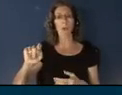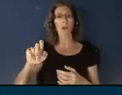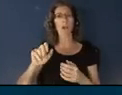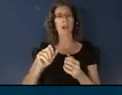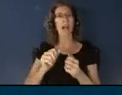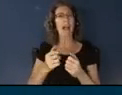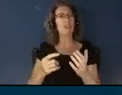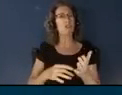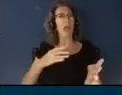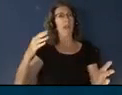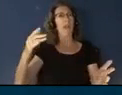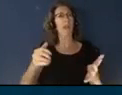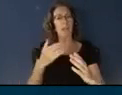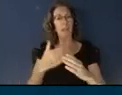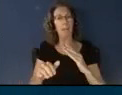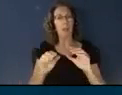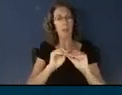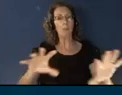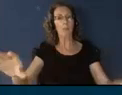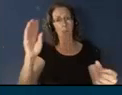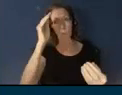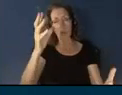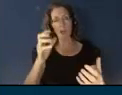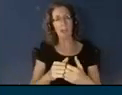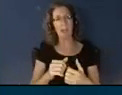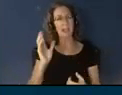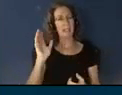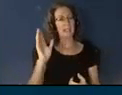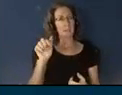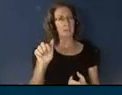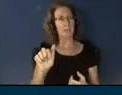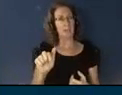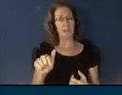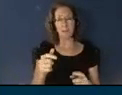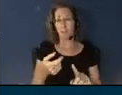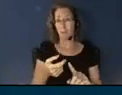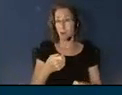email notifications. It appears that these email notifications are coming from our Pac Rim team